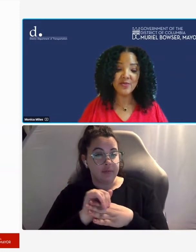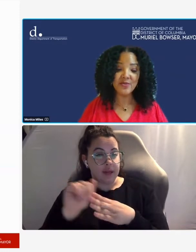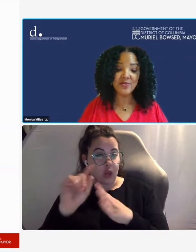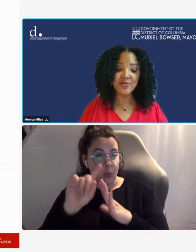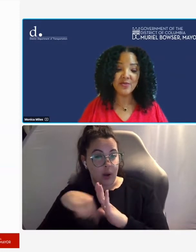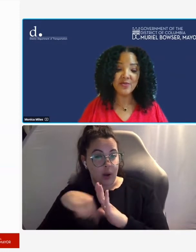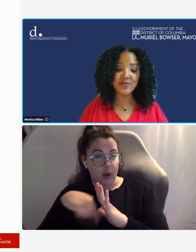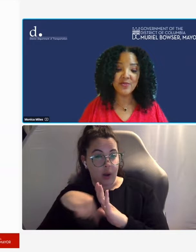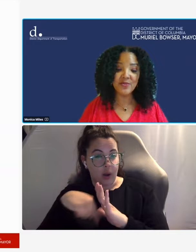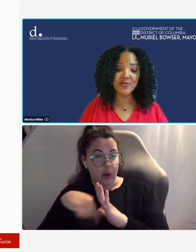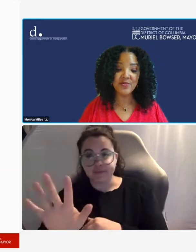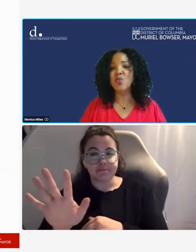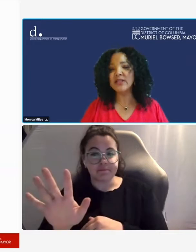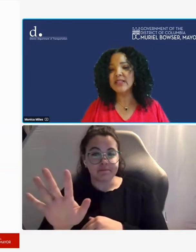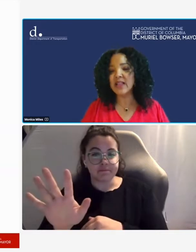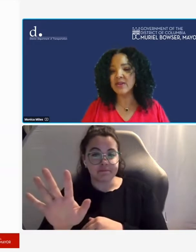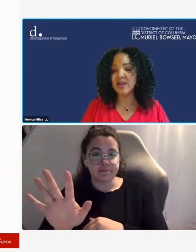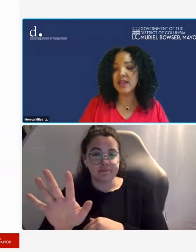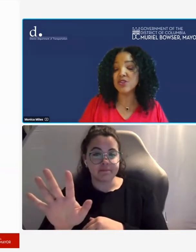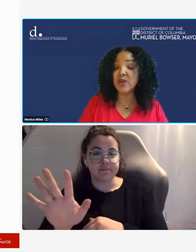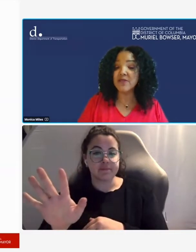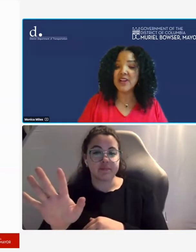so that 101.25